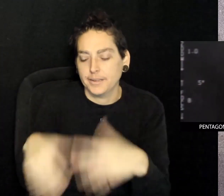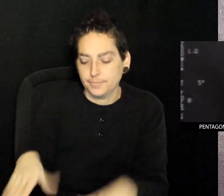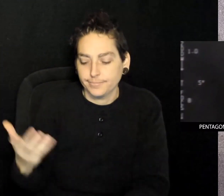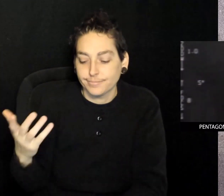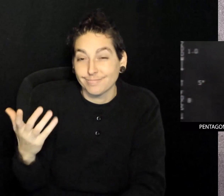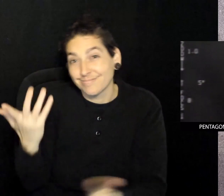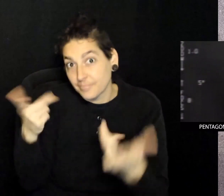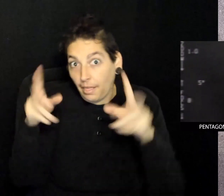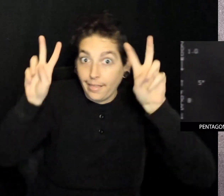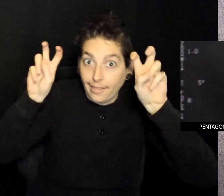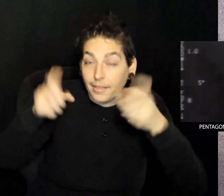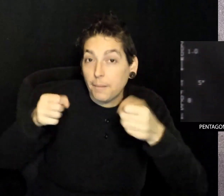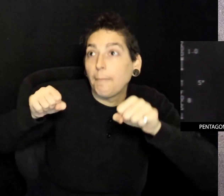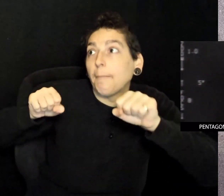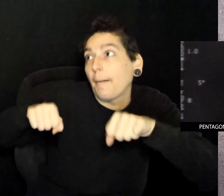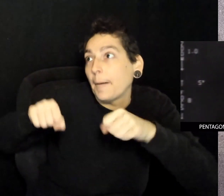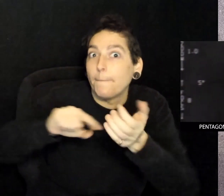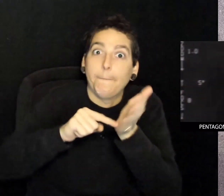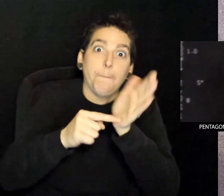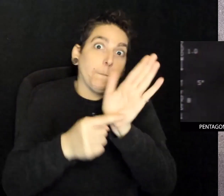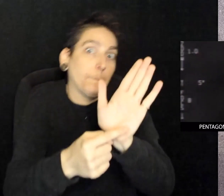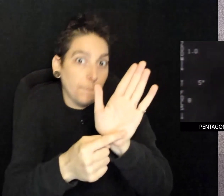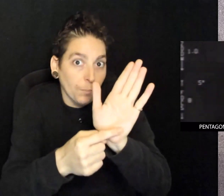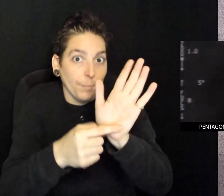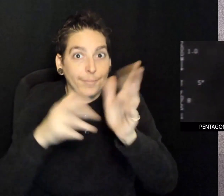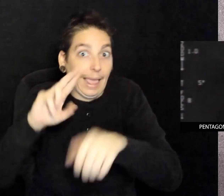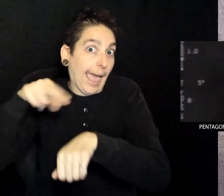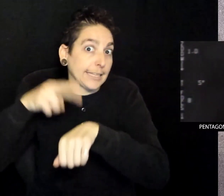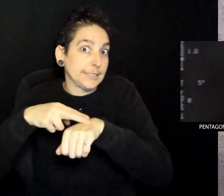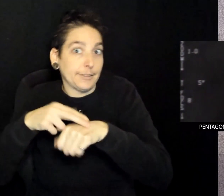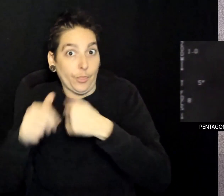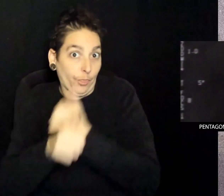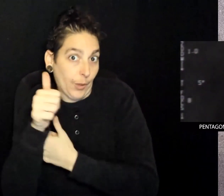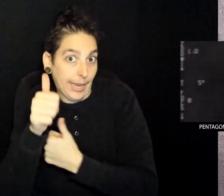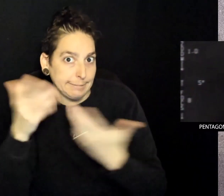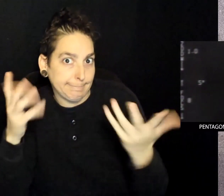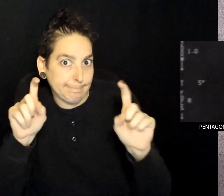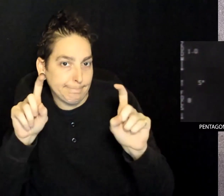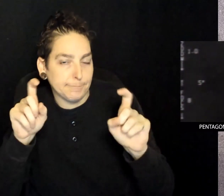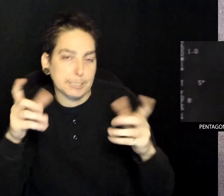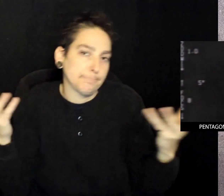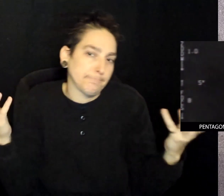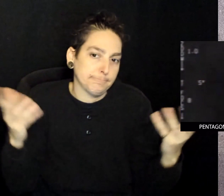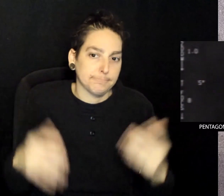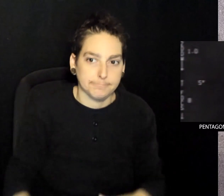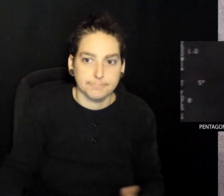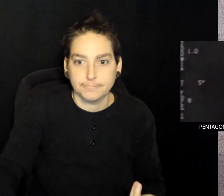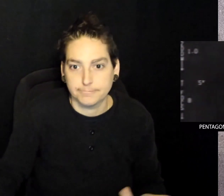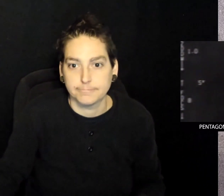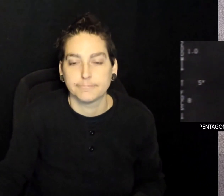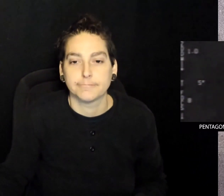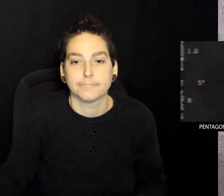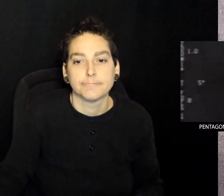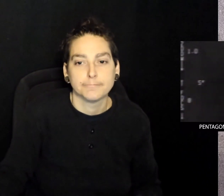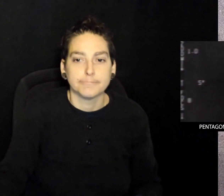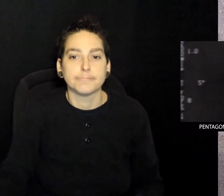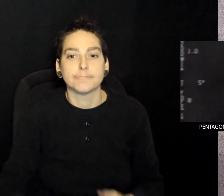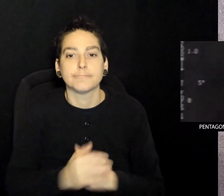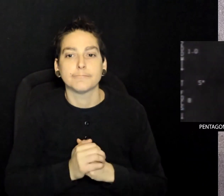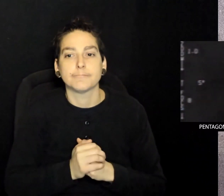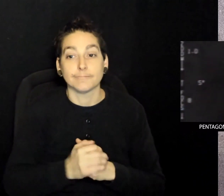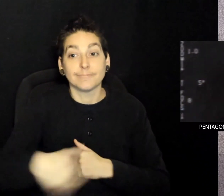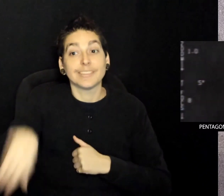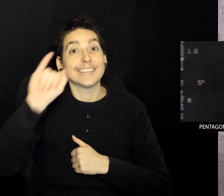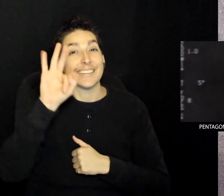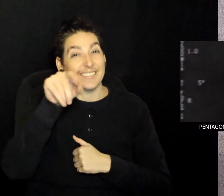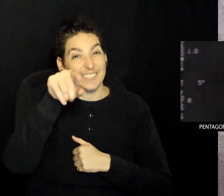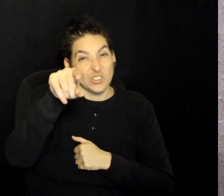that objects most of them unexplained may pose a national security threat